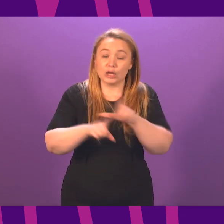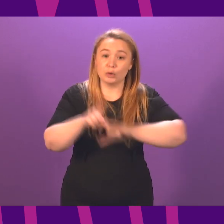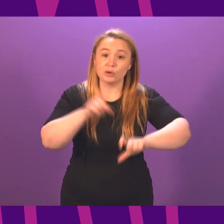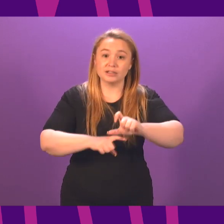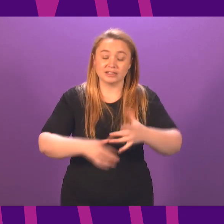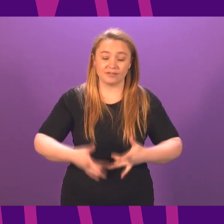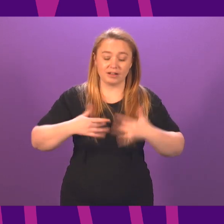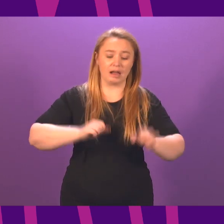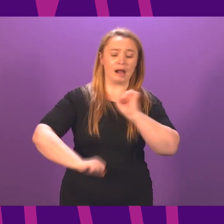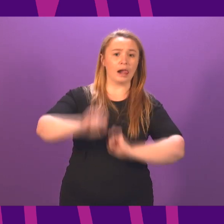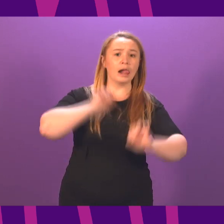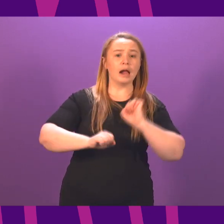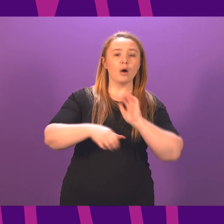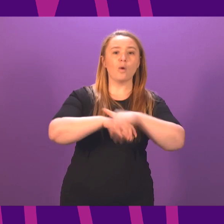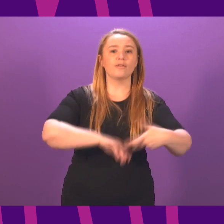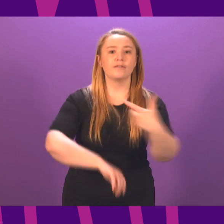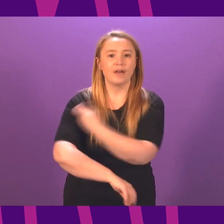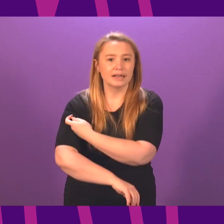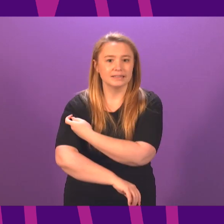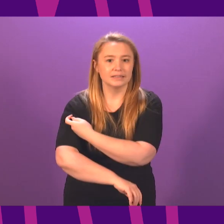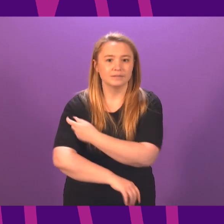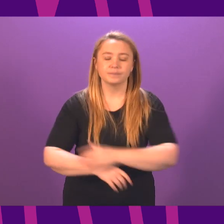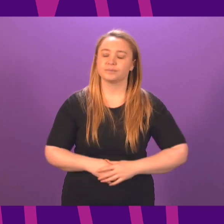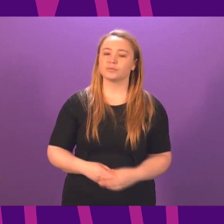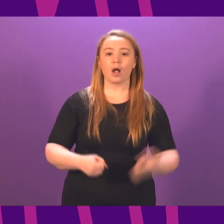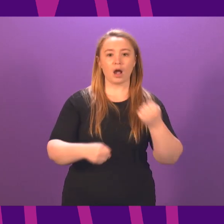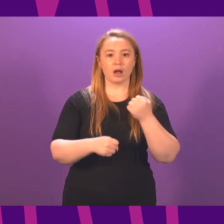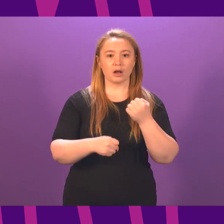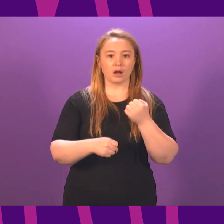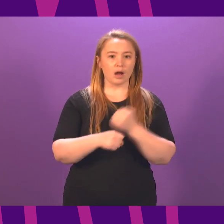What is the Government doing to prevent the spread of misinformation and conspiracy theories?